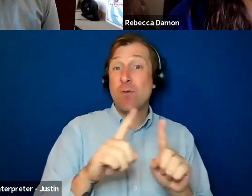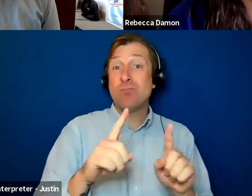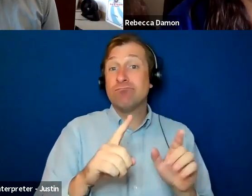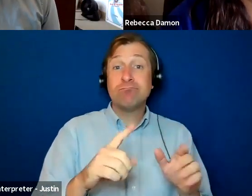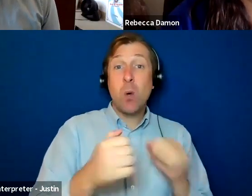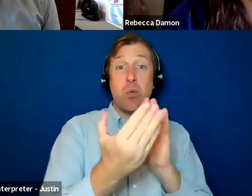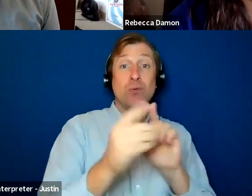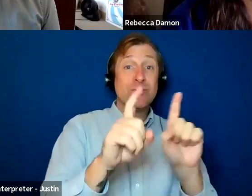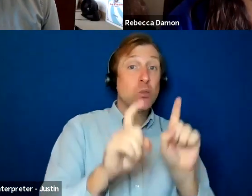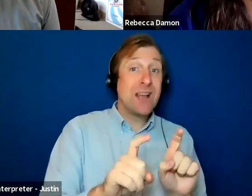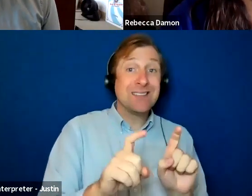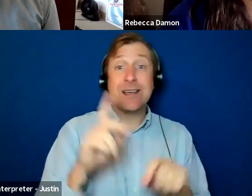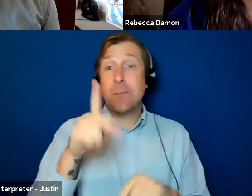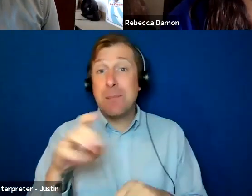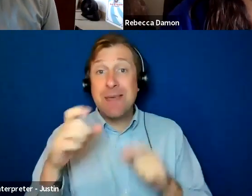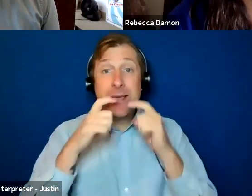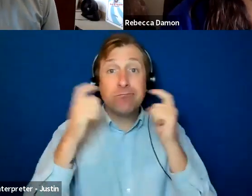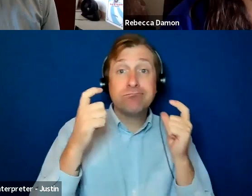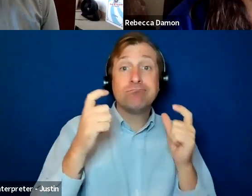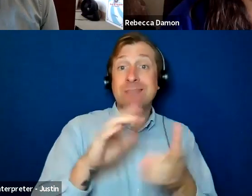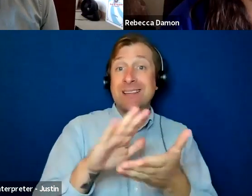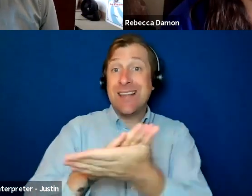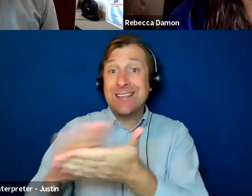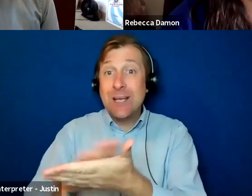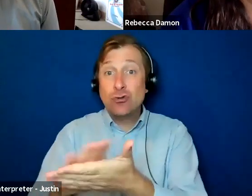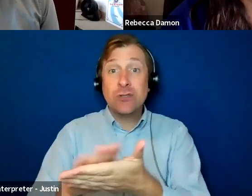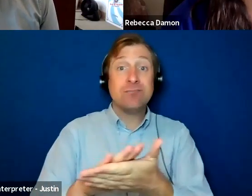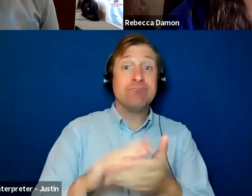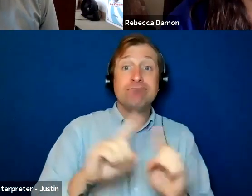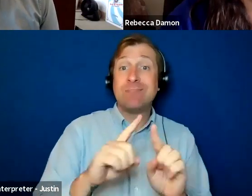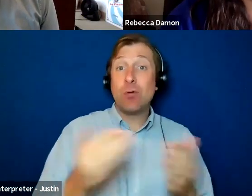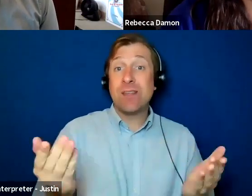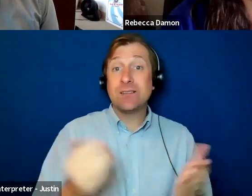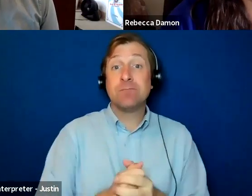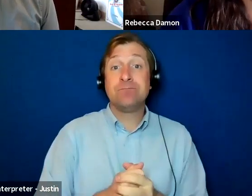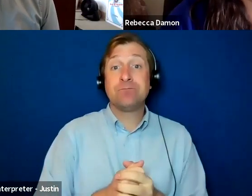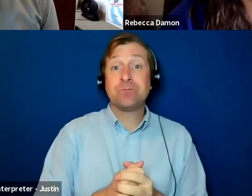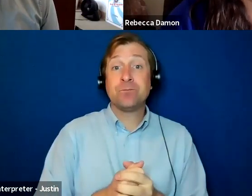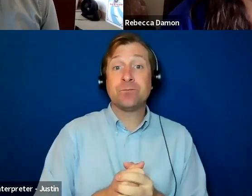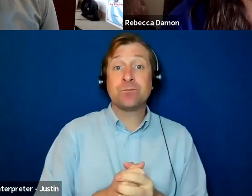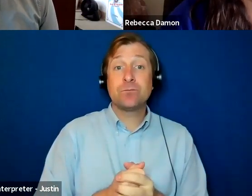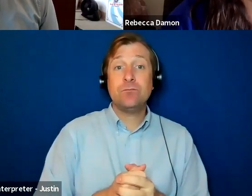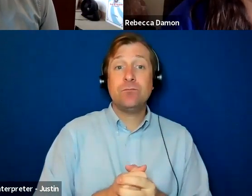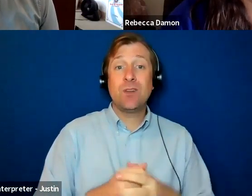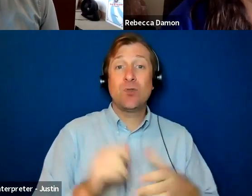as it relates to PPE, sanitation, COVID supervision, et cetera. I will just mention that for shorter duration productions,